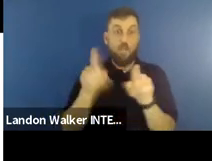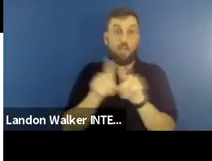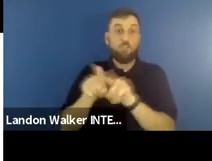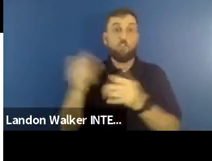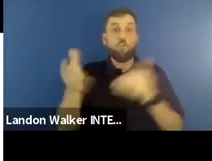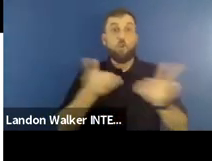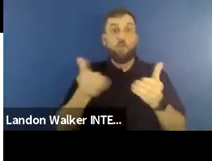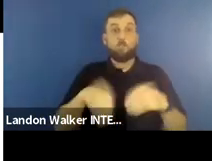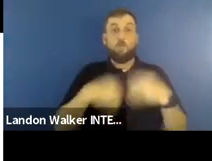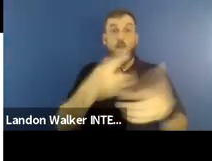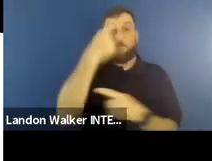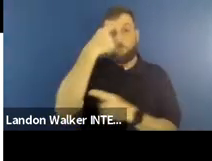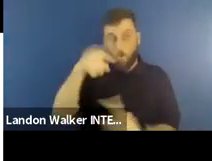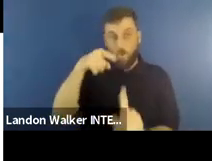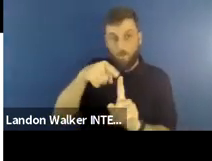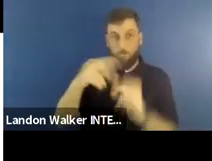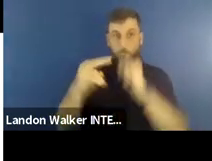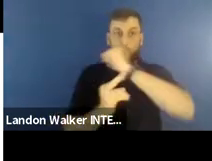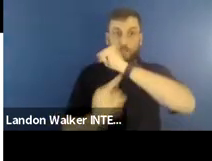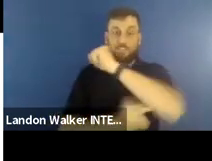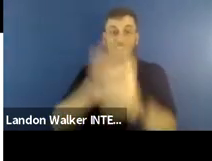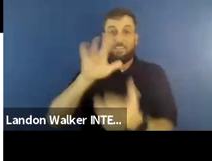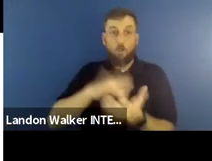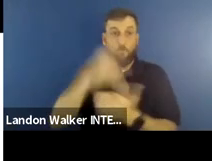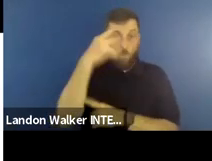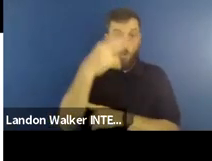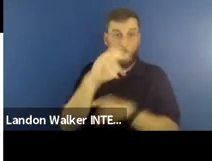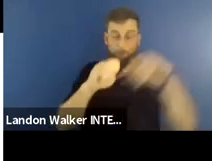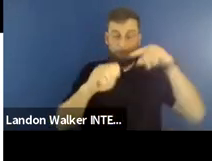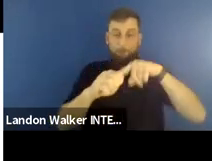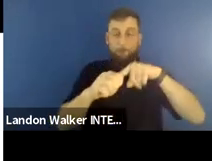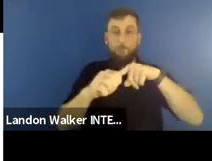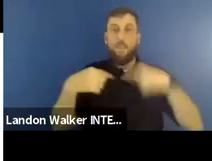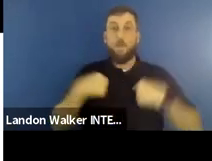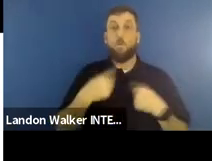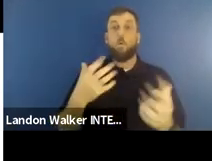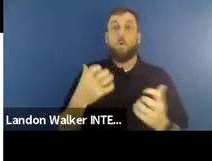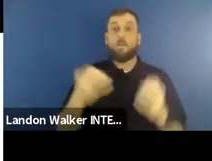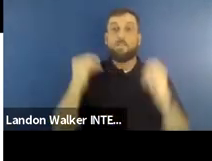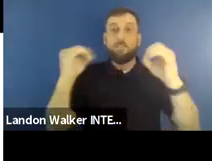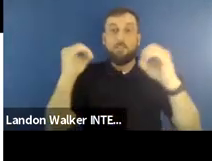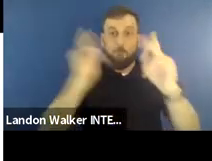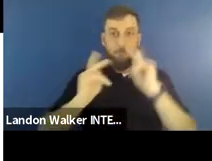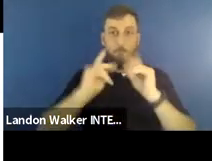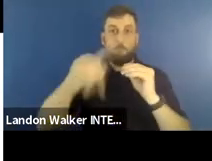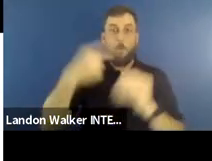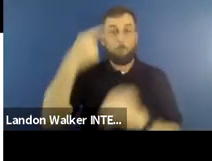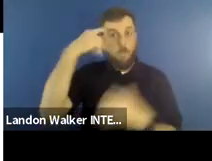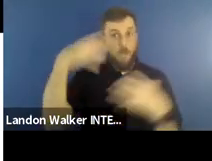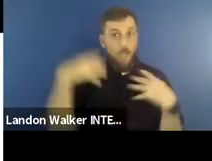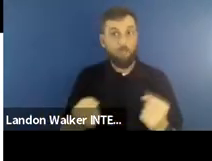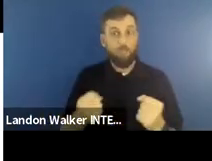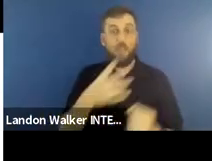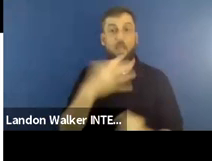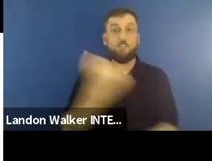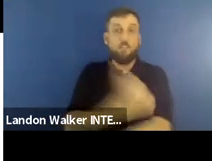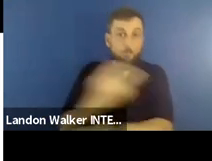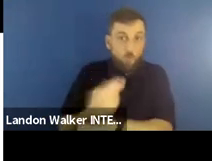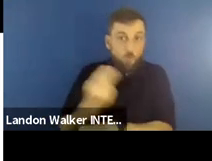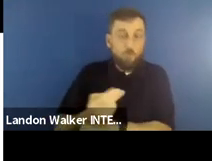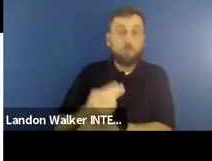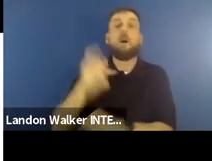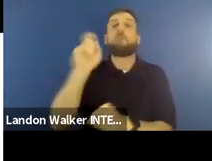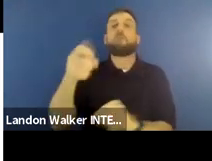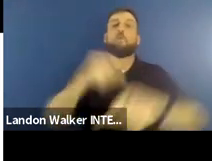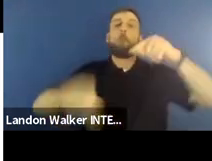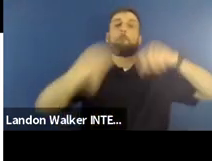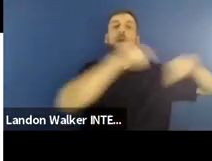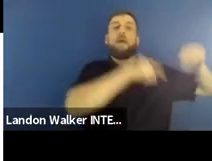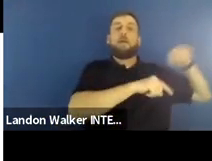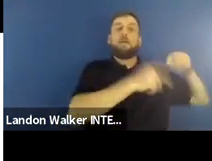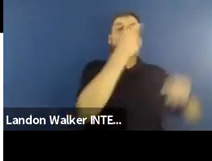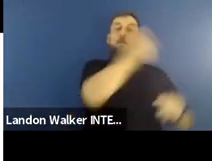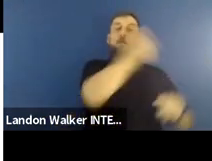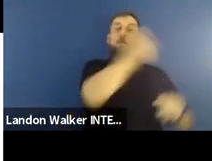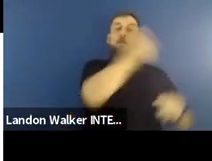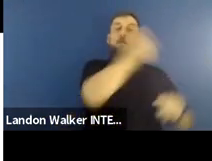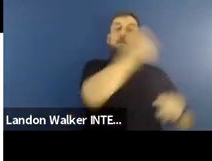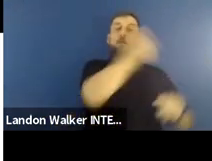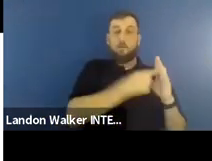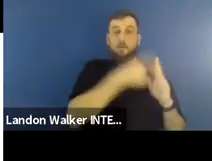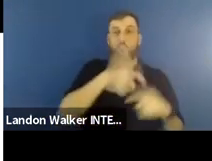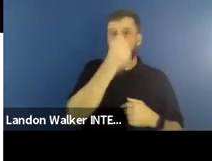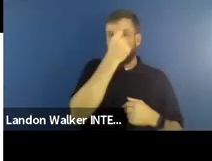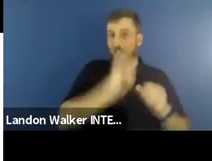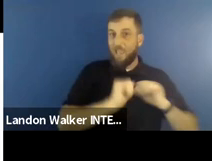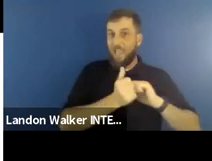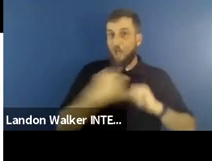center for hope. But what I'd also like to do when we educate people on mental health services and substance use, we have to also go back to the beginning to understand how we got where we are today because it didn't happen overnight.